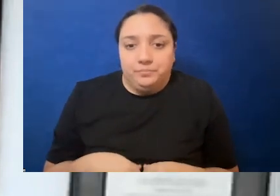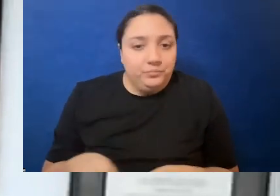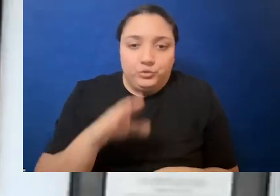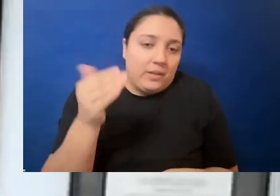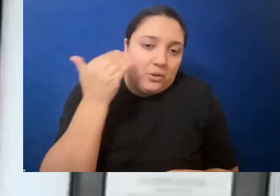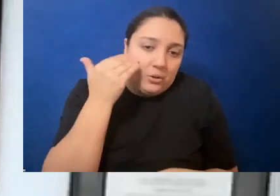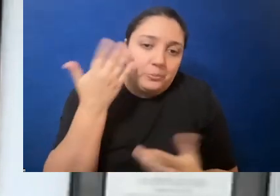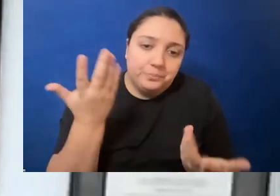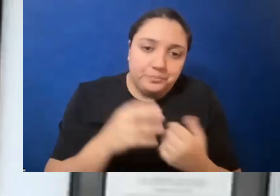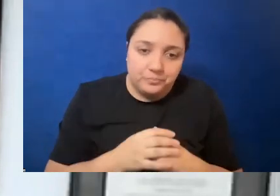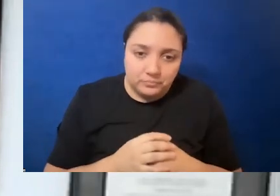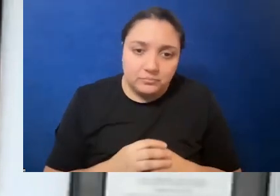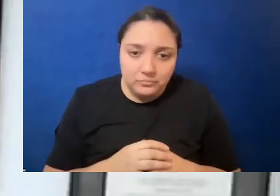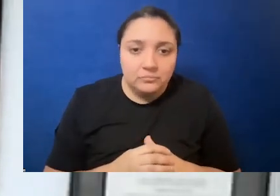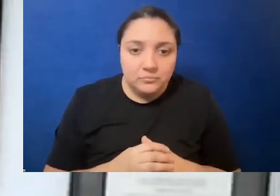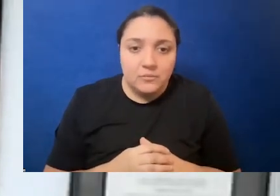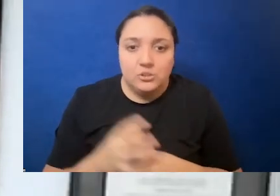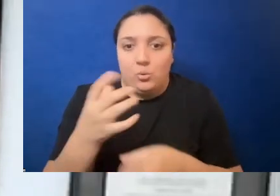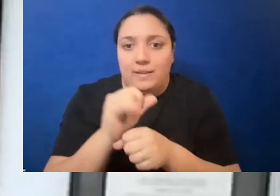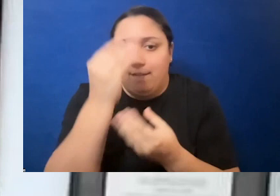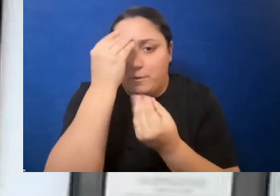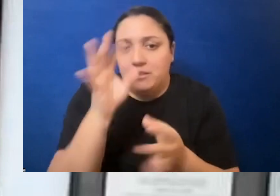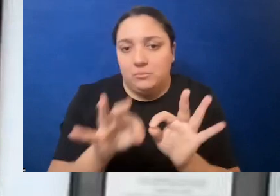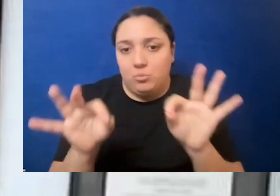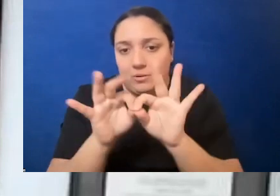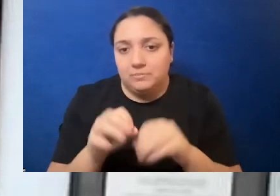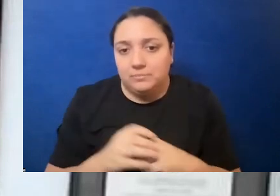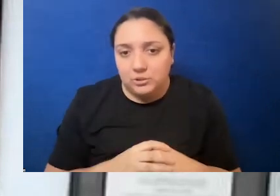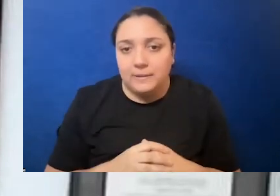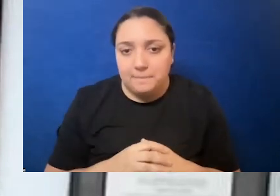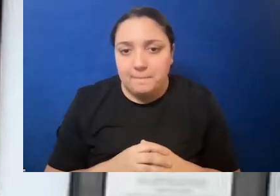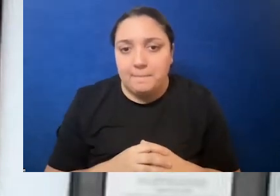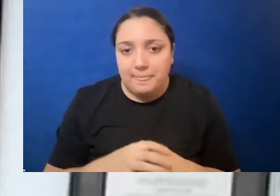PROBLEMS WITH PRAISE. GETTING THAT INFORMATION IS CRITICAL. SO THANK YOU.